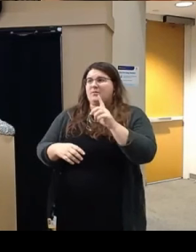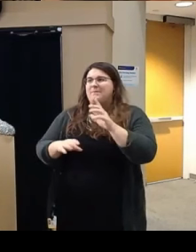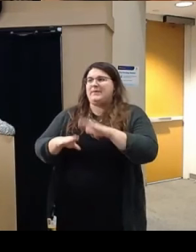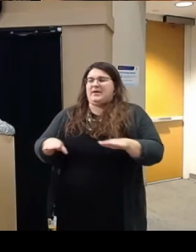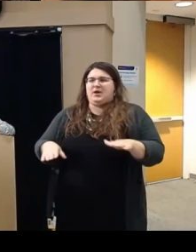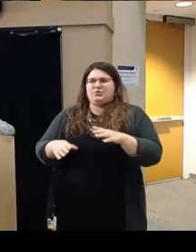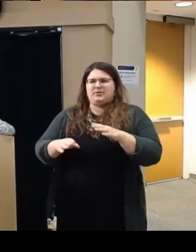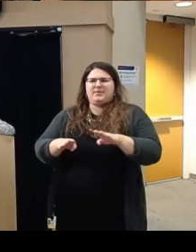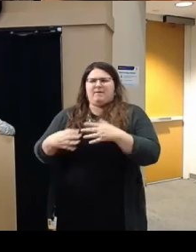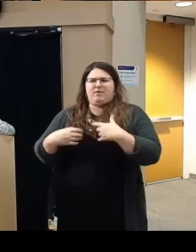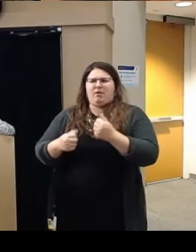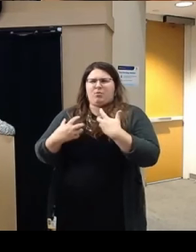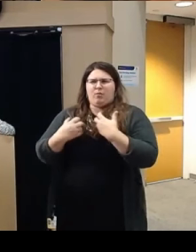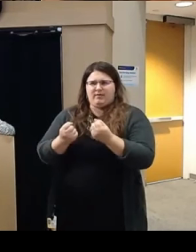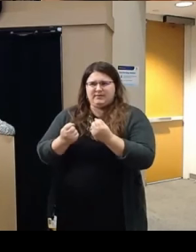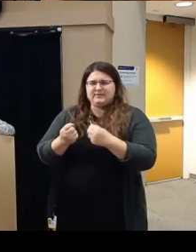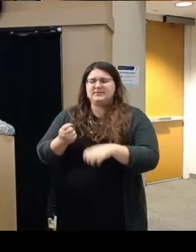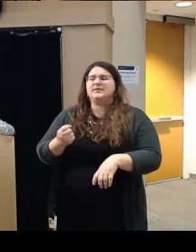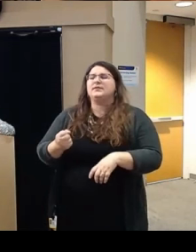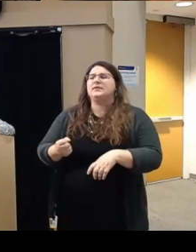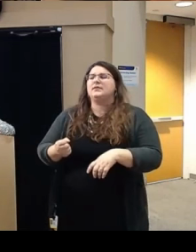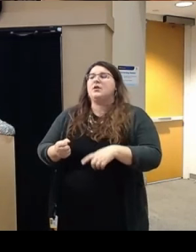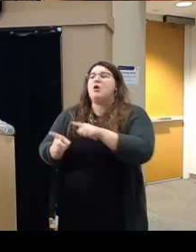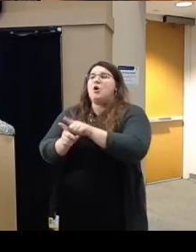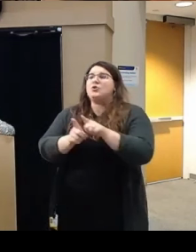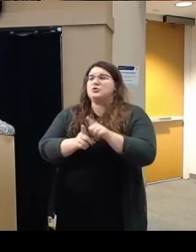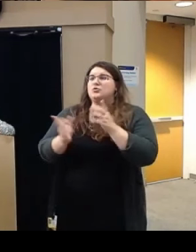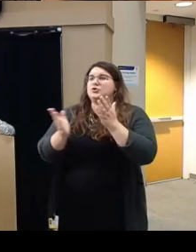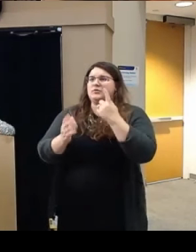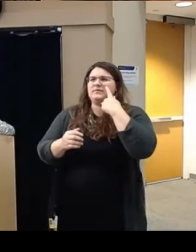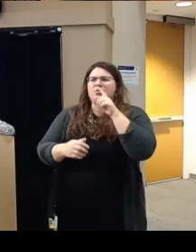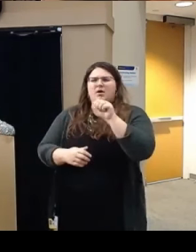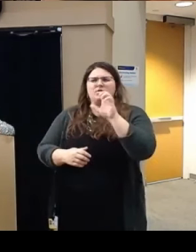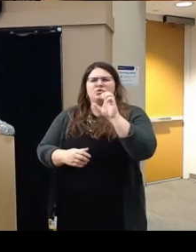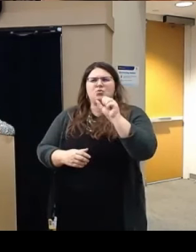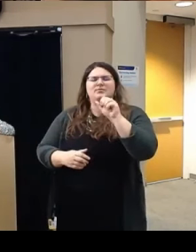in our child outpatient services and she also serves as the associate director of information